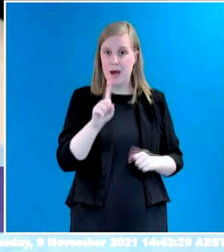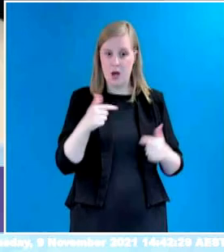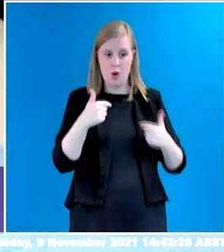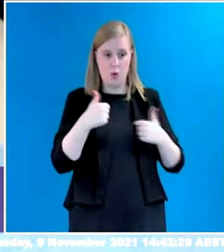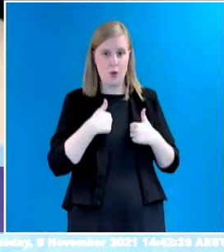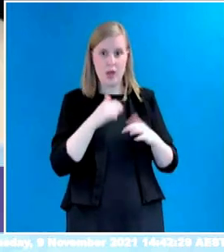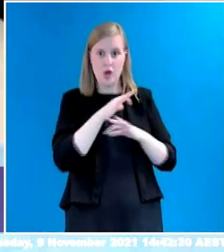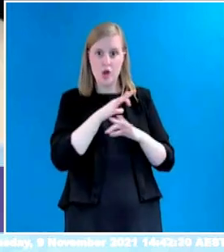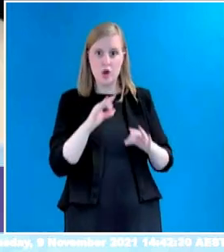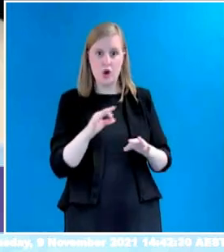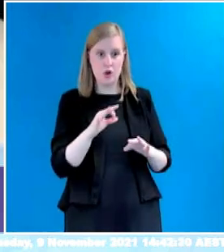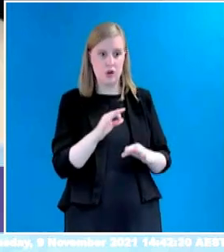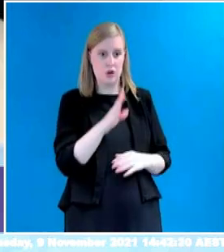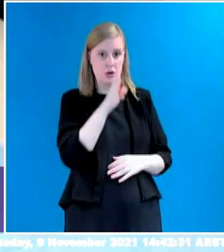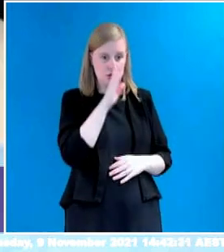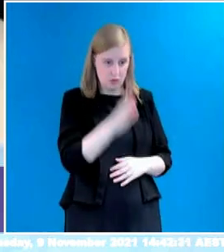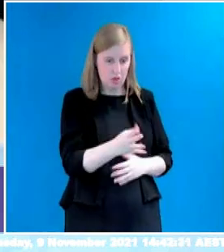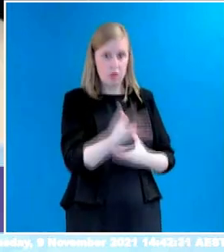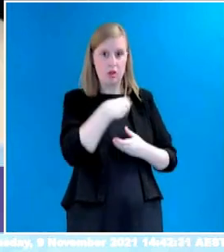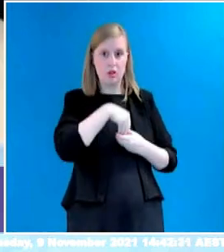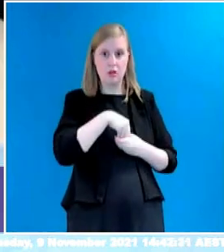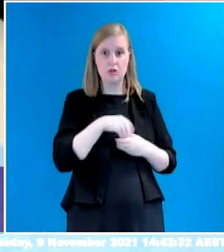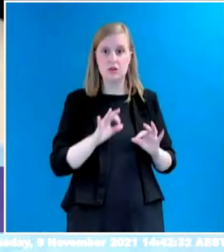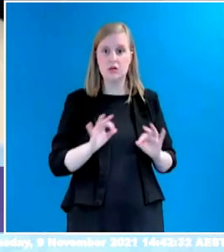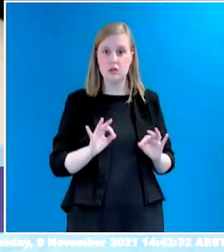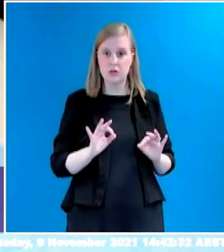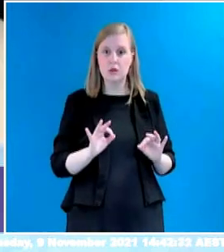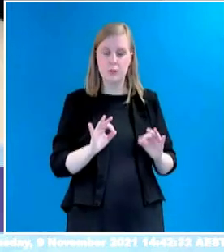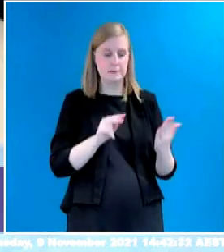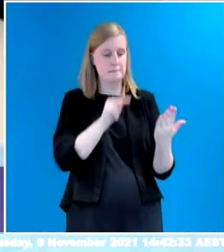But in relation to policy, I might let Mr Walter answer that.